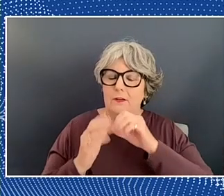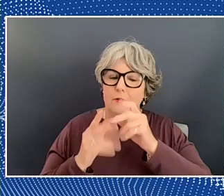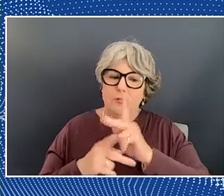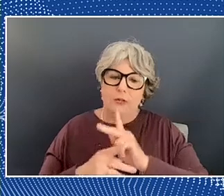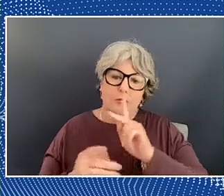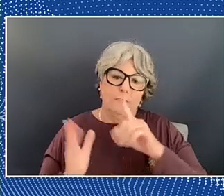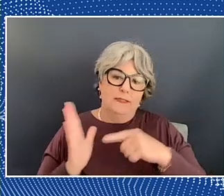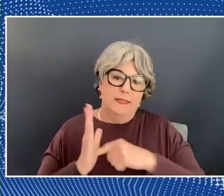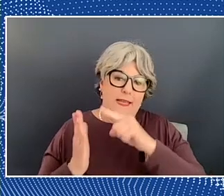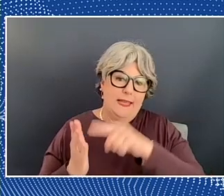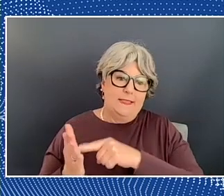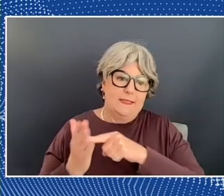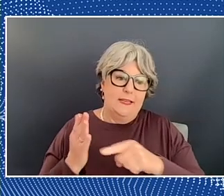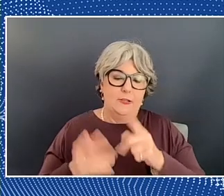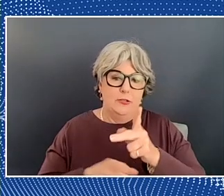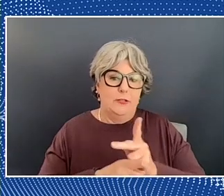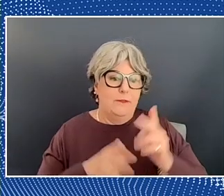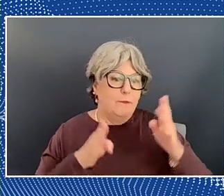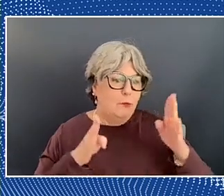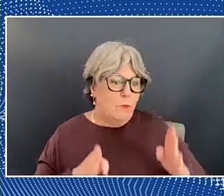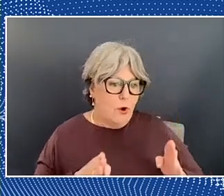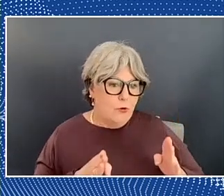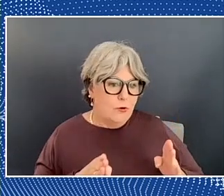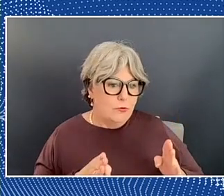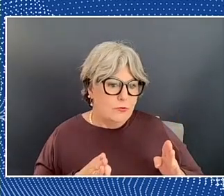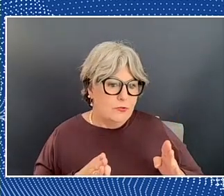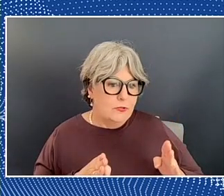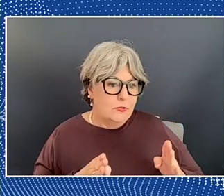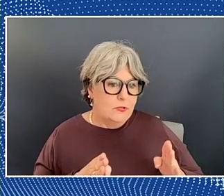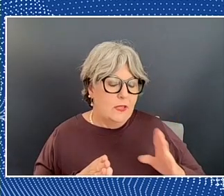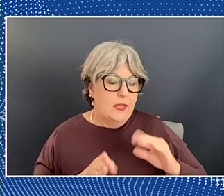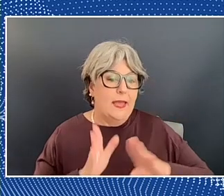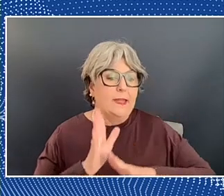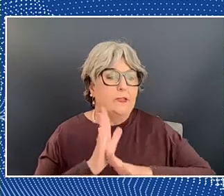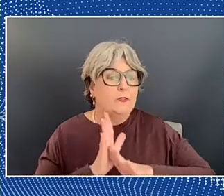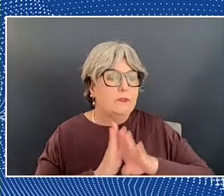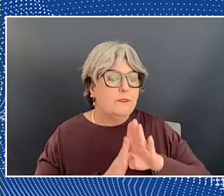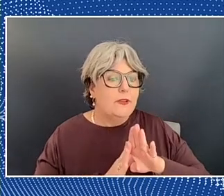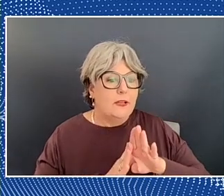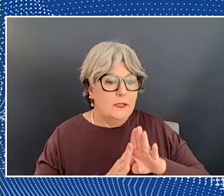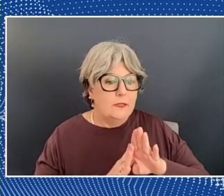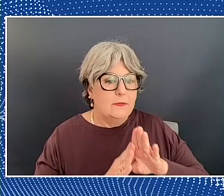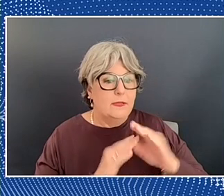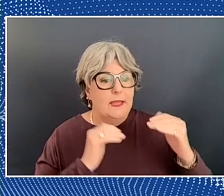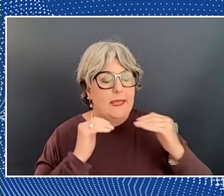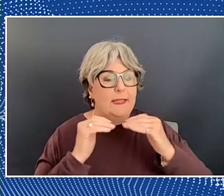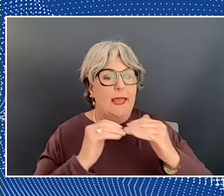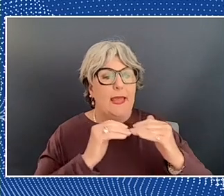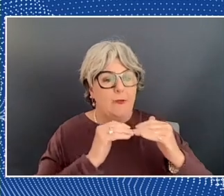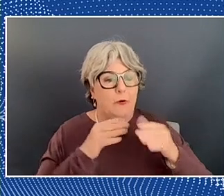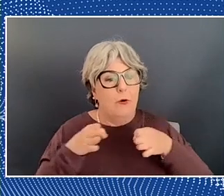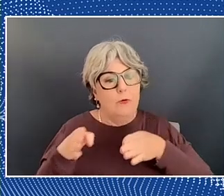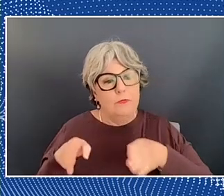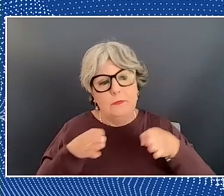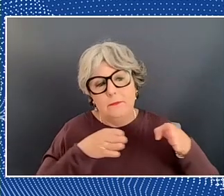and for borrowers- for borrowers, and to create an equitable pathway to